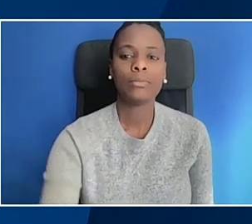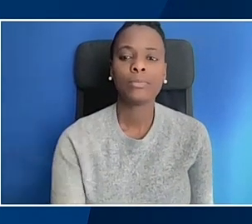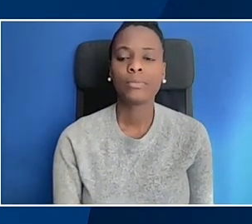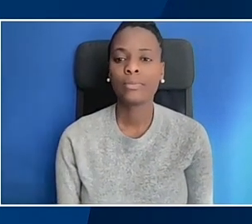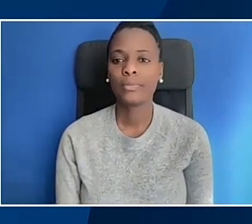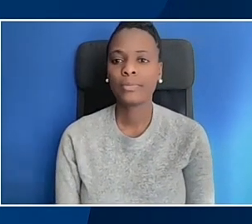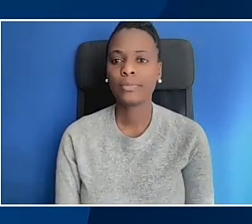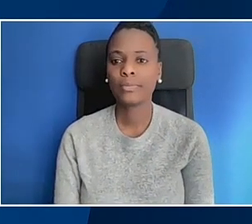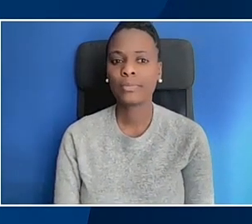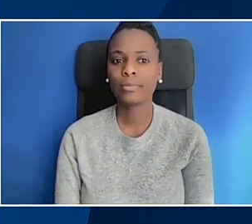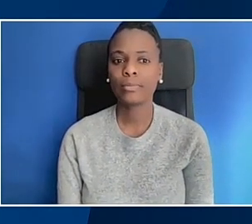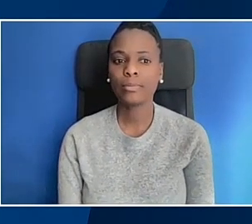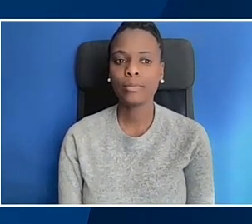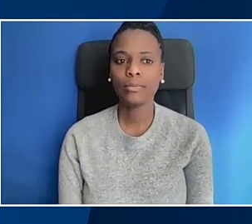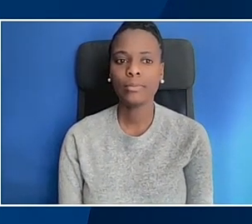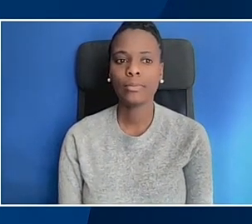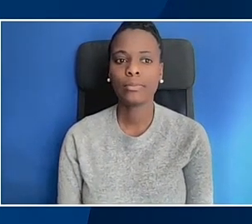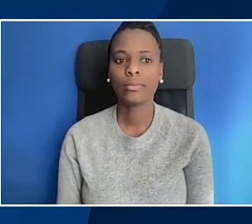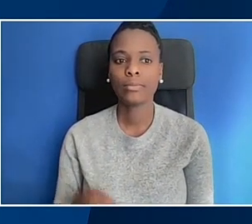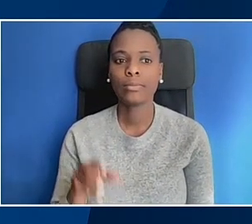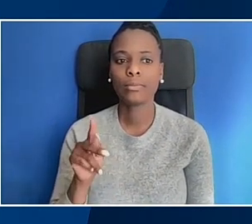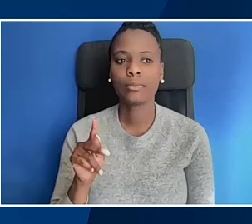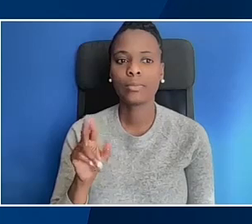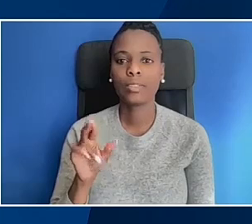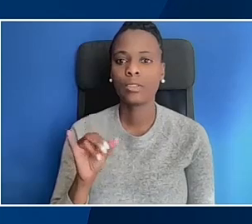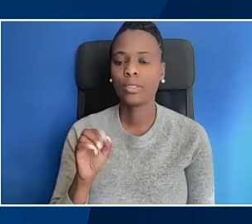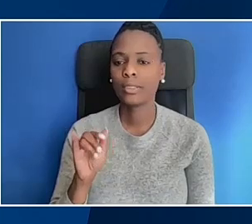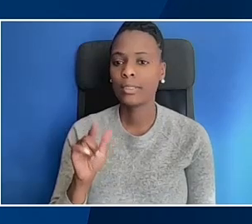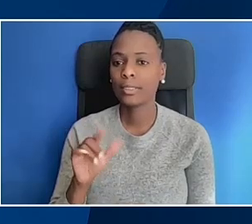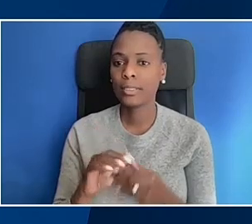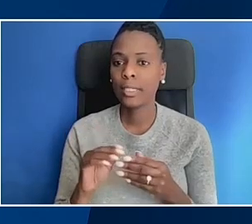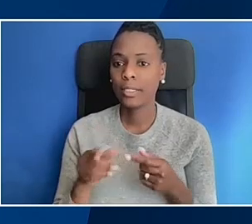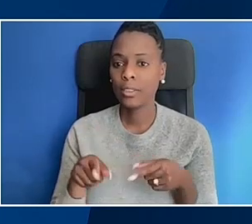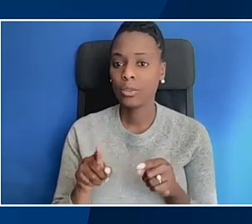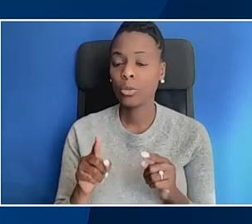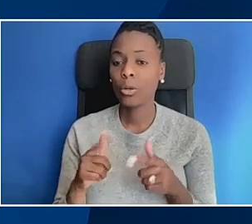And while we're in this pause, I would like to welcome Michael Meotti to the table. Good morning, Michael.